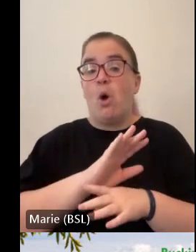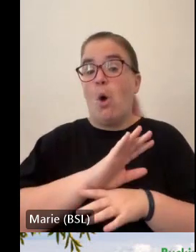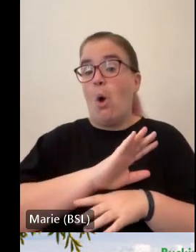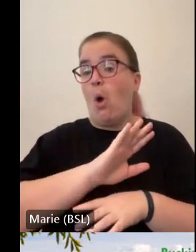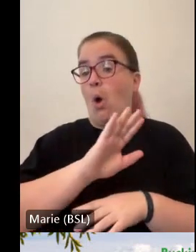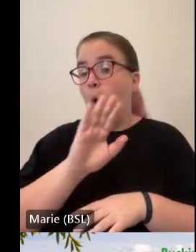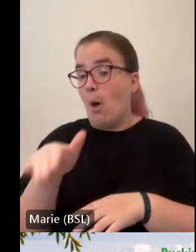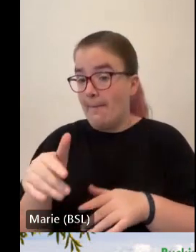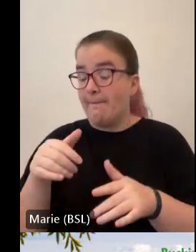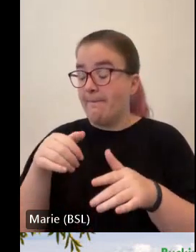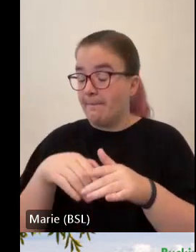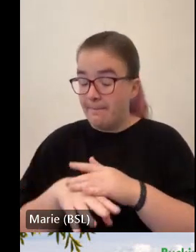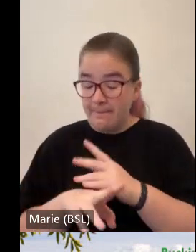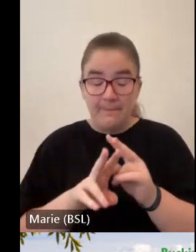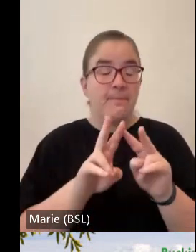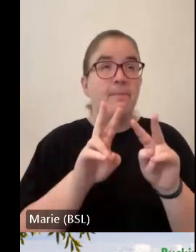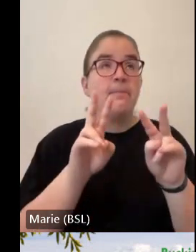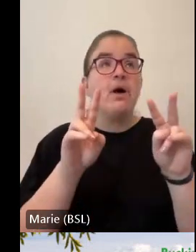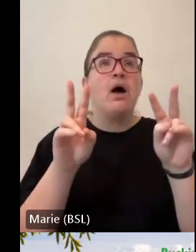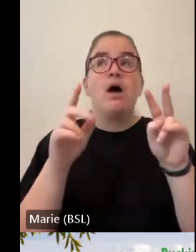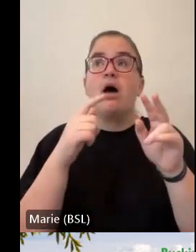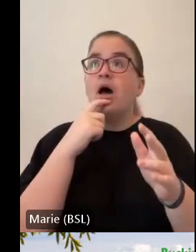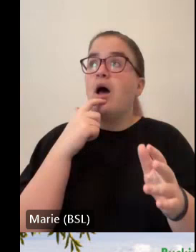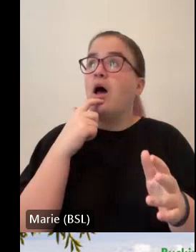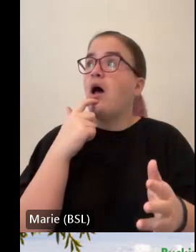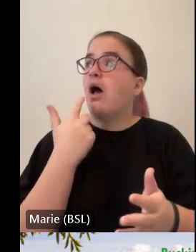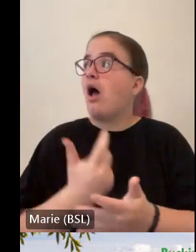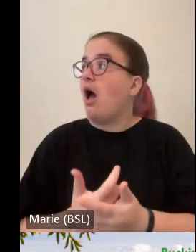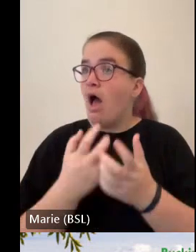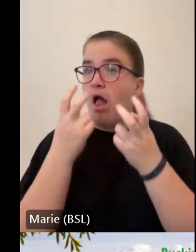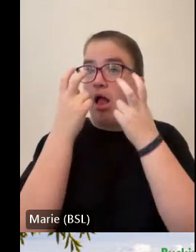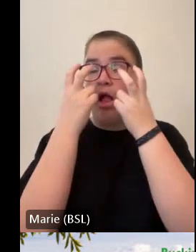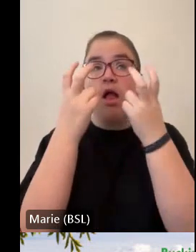They walked into the the house and the first thing they would